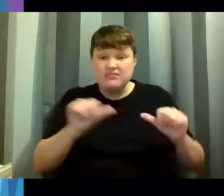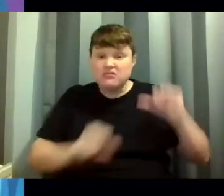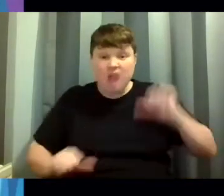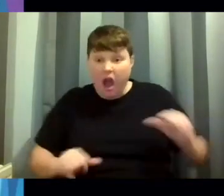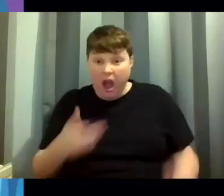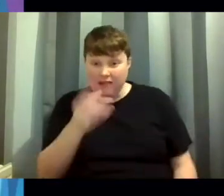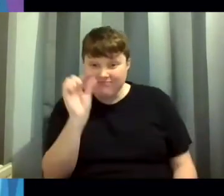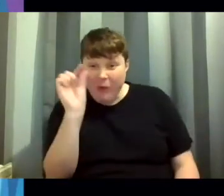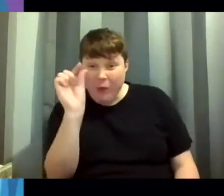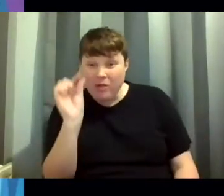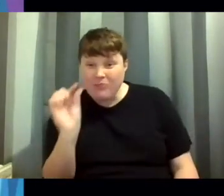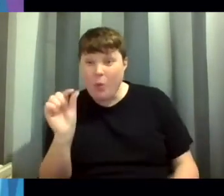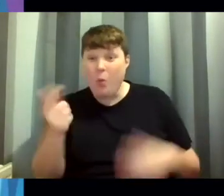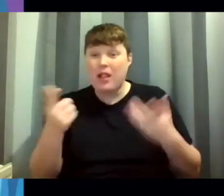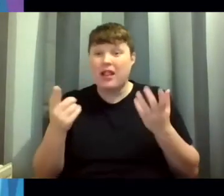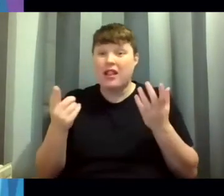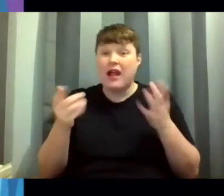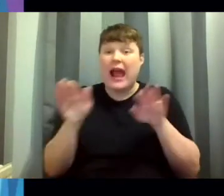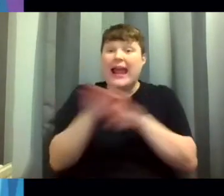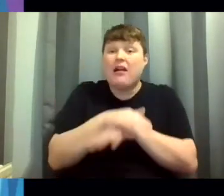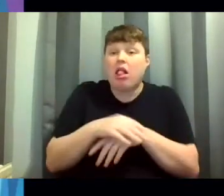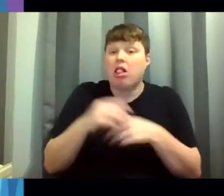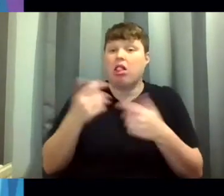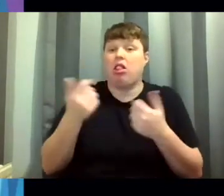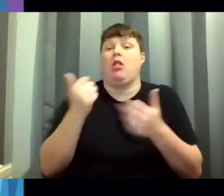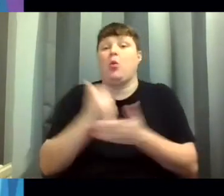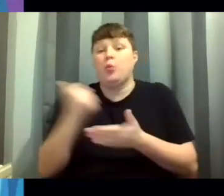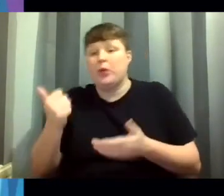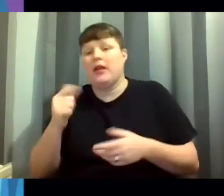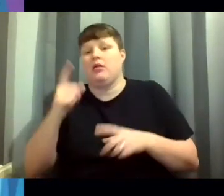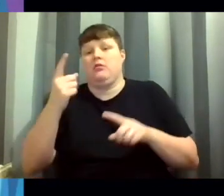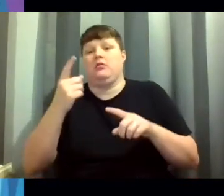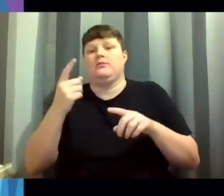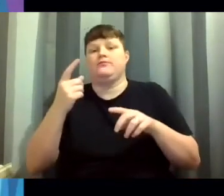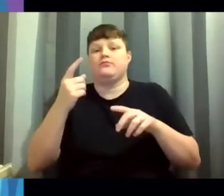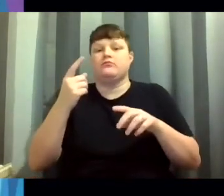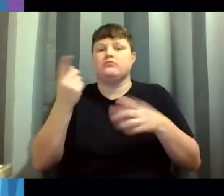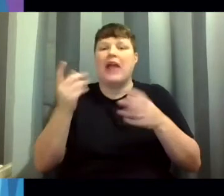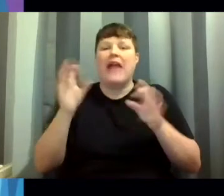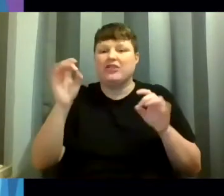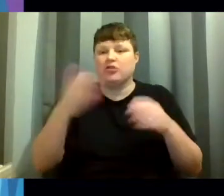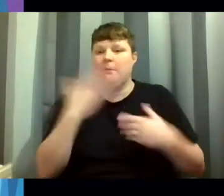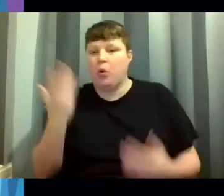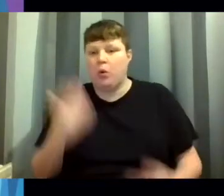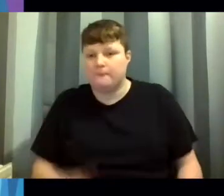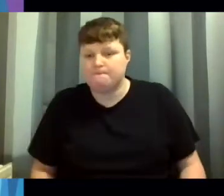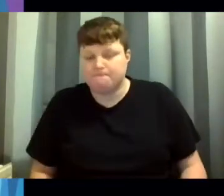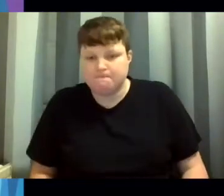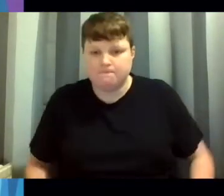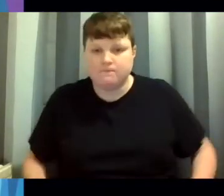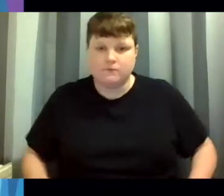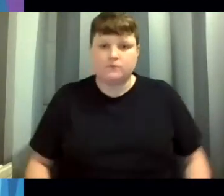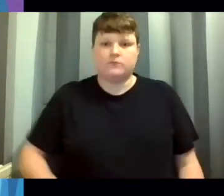heals quickly and reduces the chance of infection. We can also do non-abdominal regions. For example,